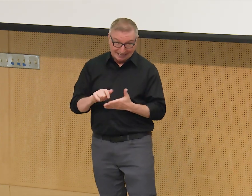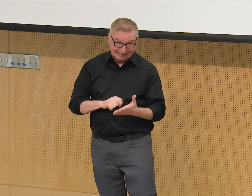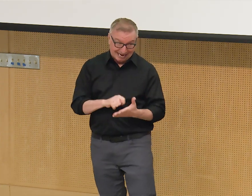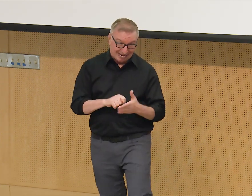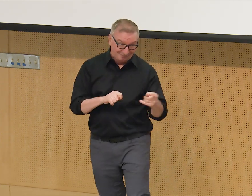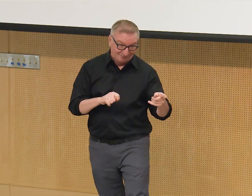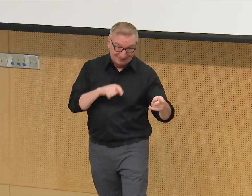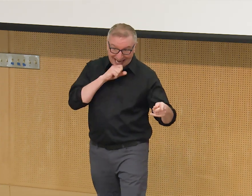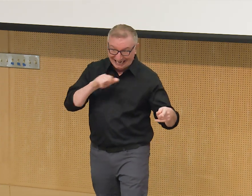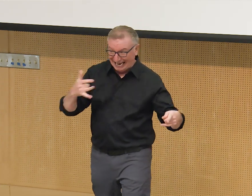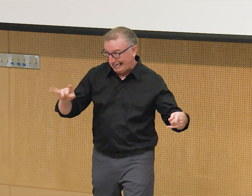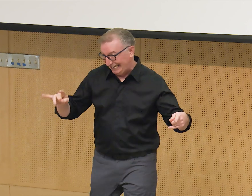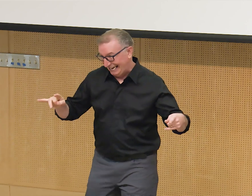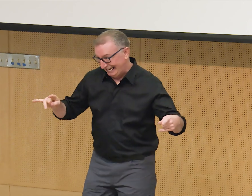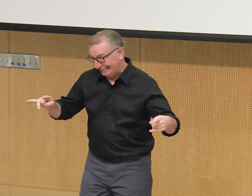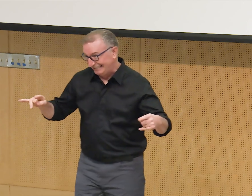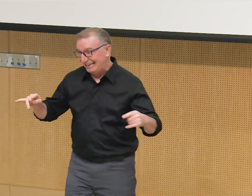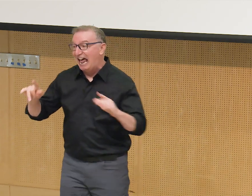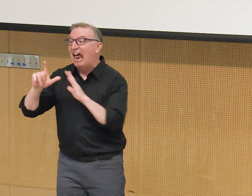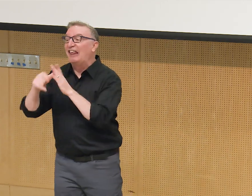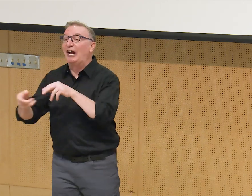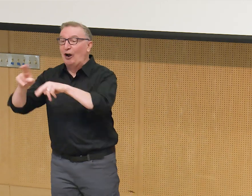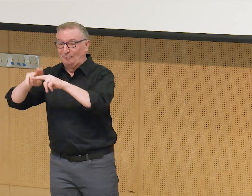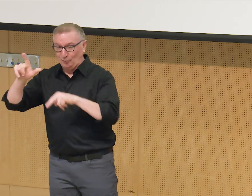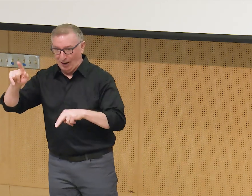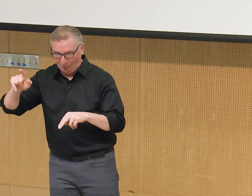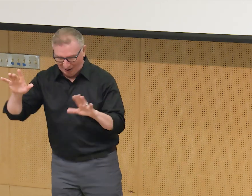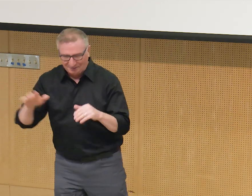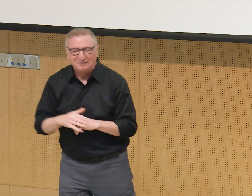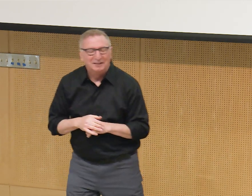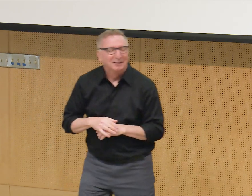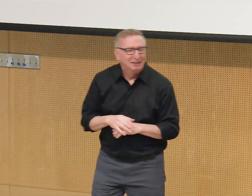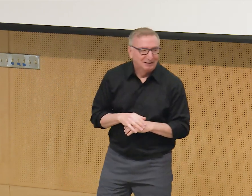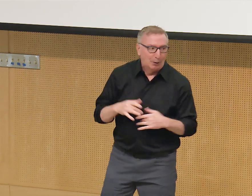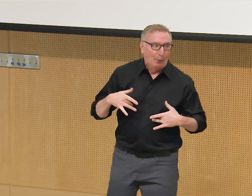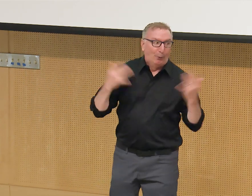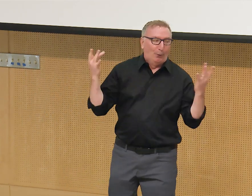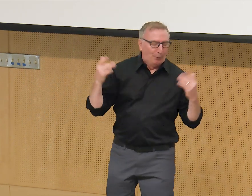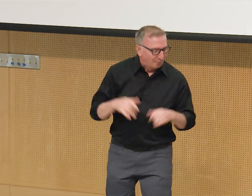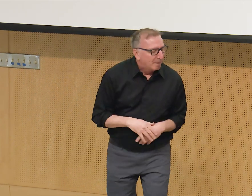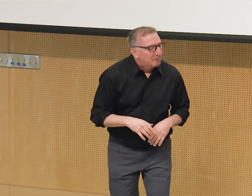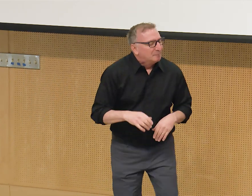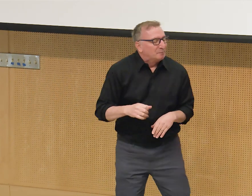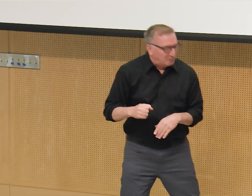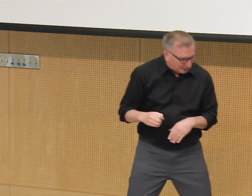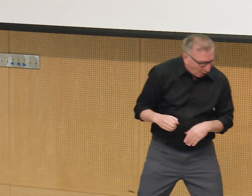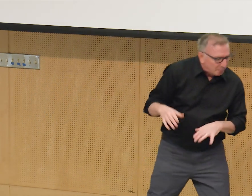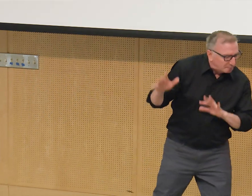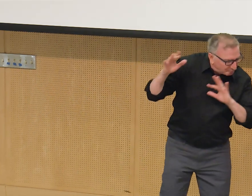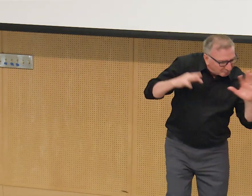And you could drink in New York at 18. They later upped the drinking age to 21, but at the time, we could drink.